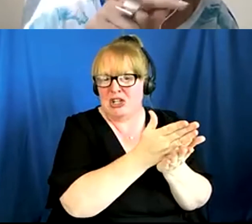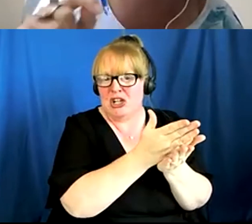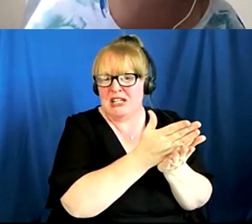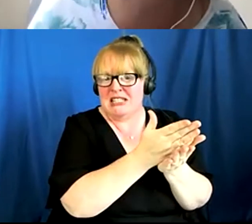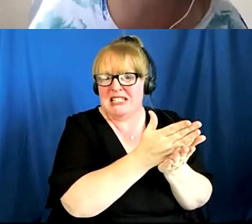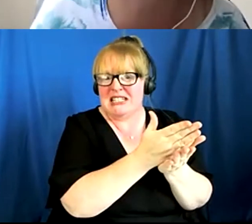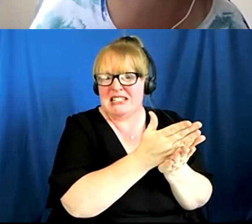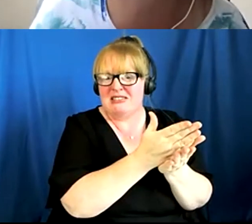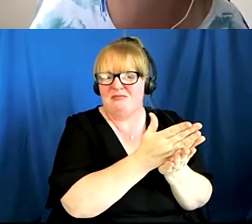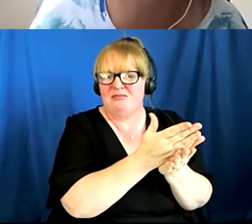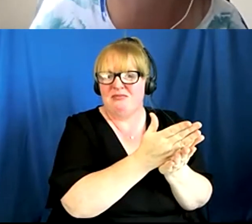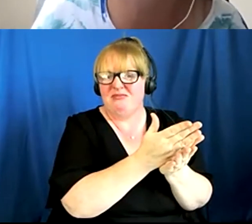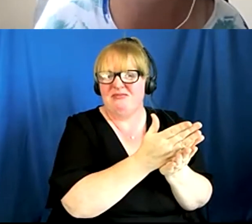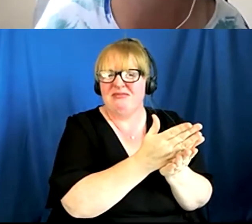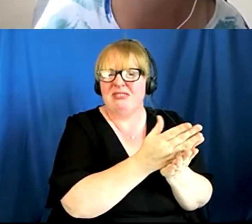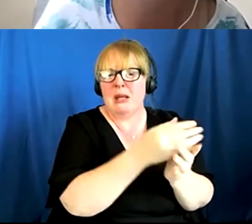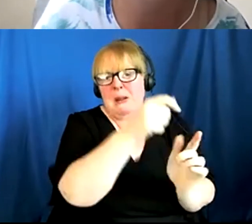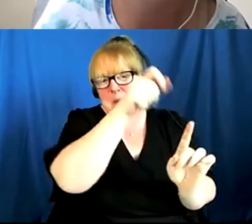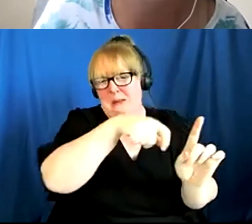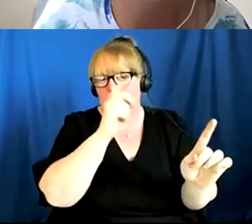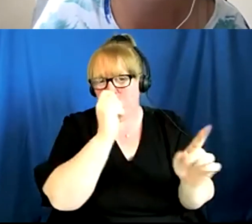positions within the institutions. >> ULRIKA: